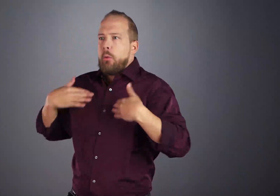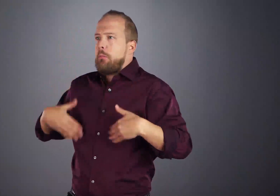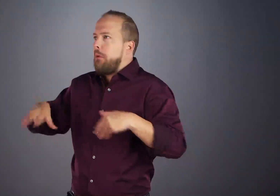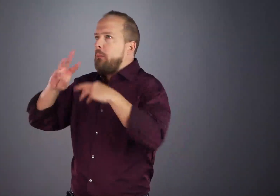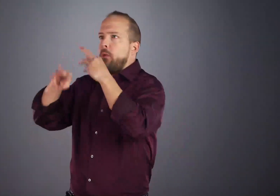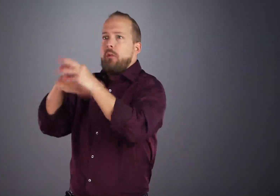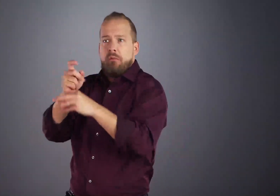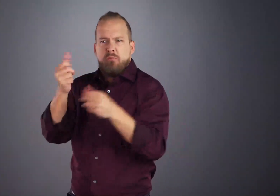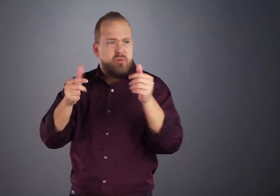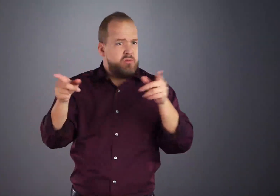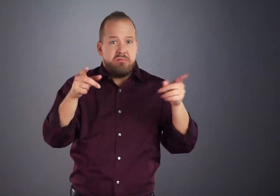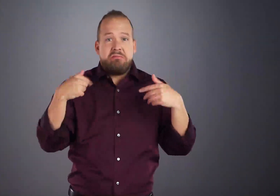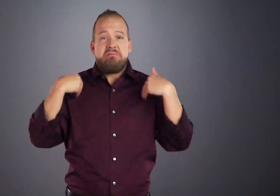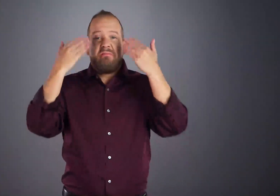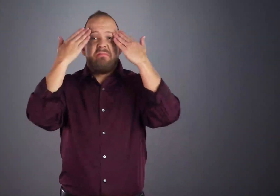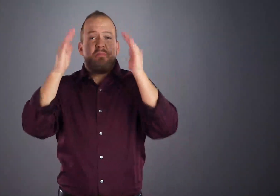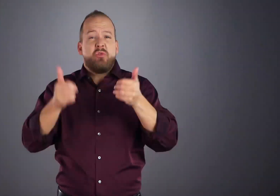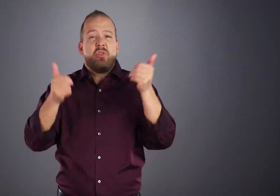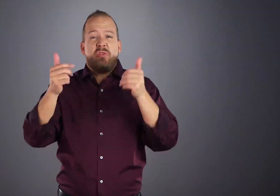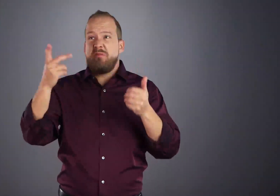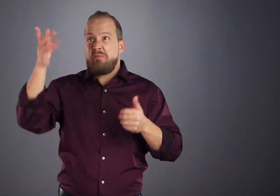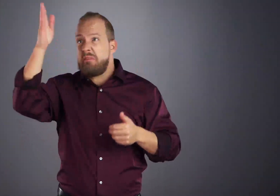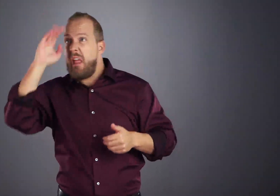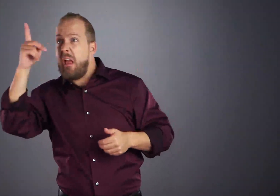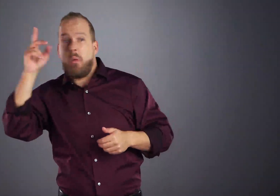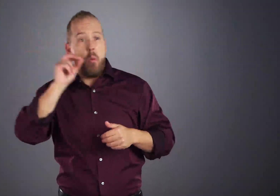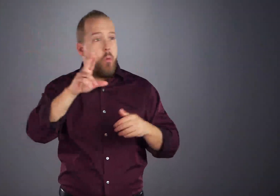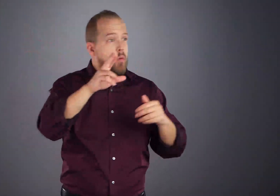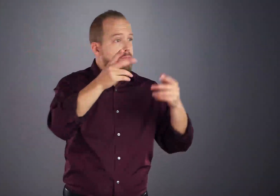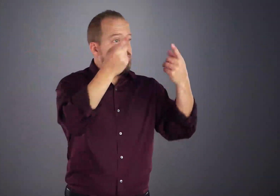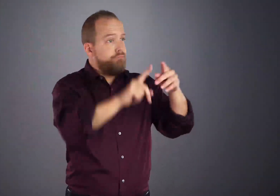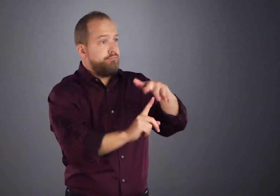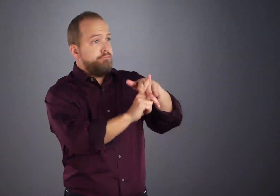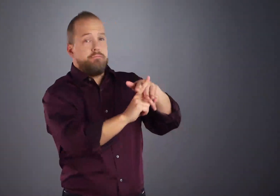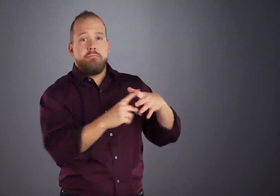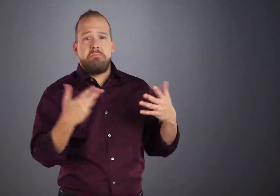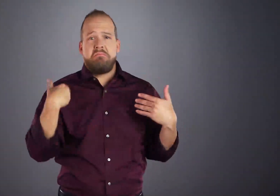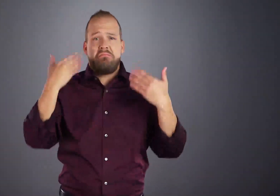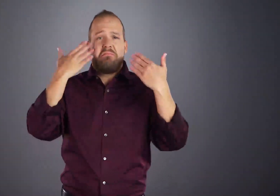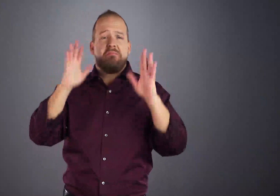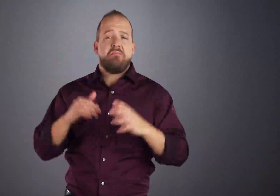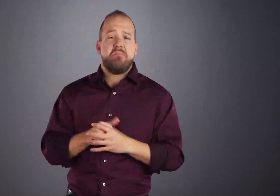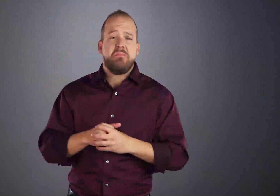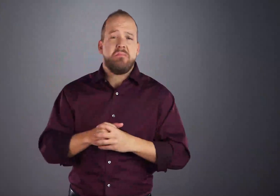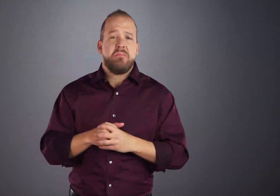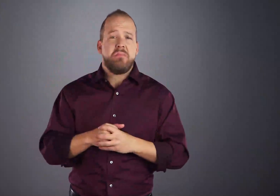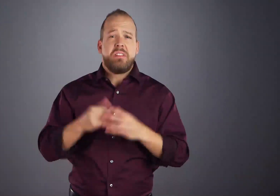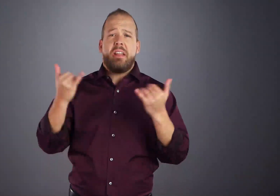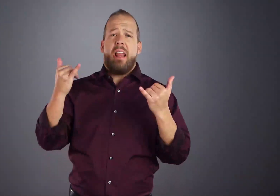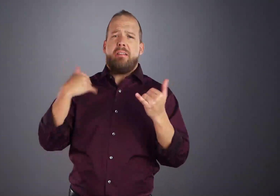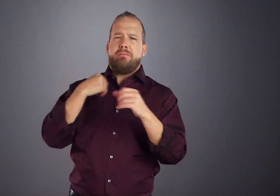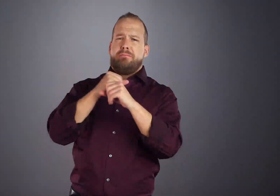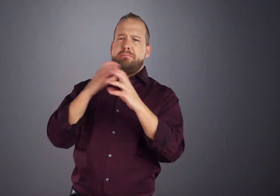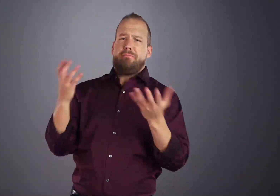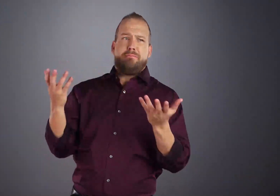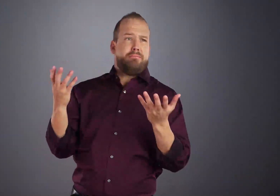I simply had to believe in a Spirit of the Universe, who knew neither time nor limitation.